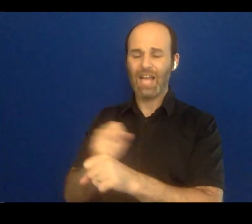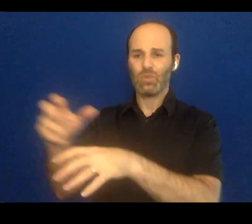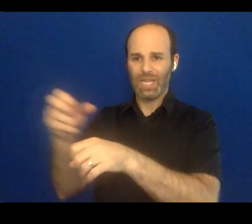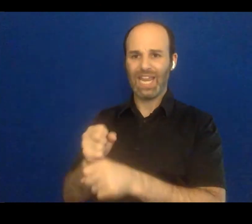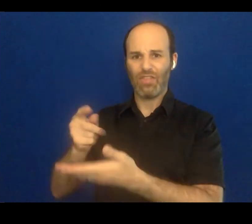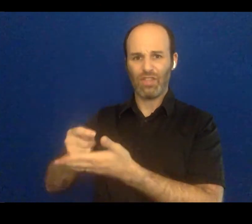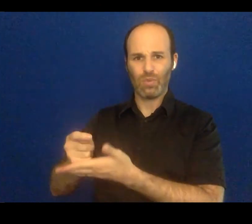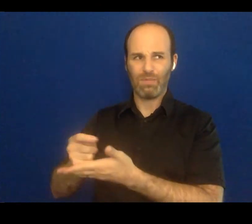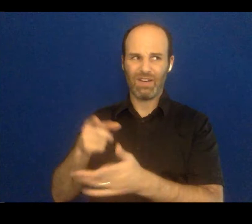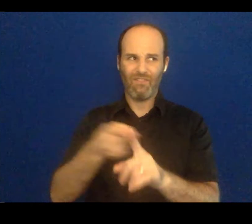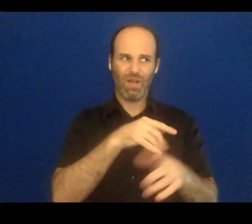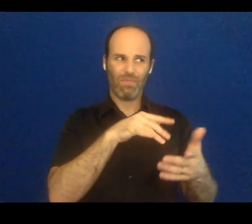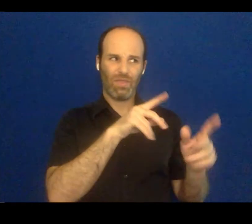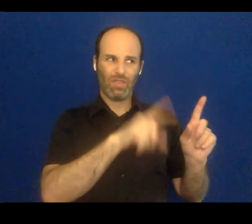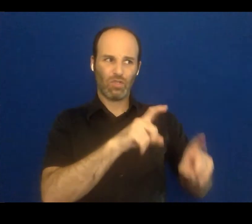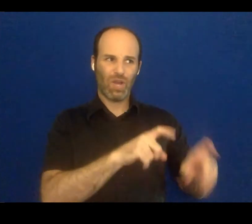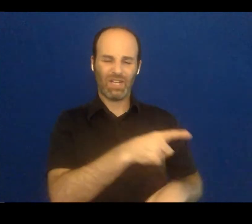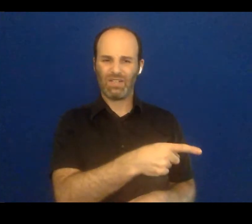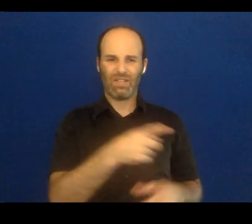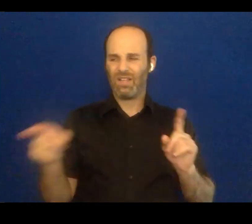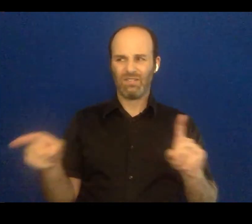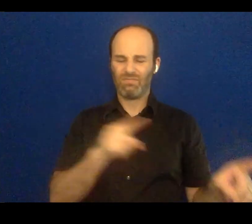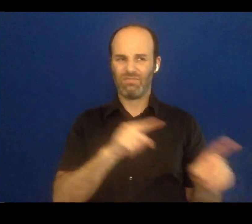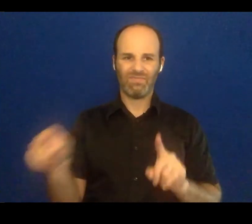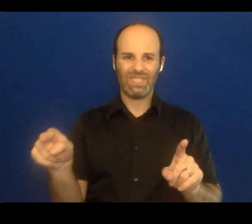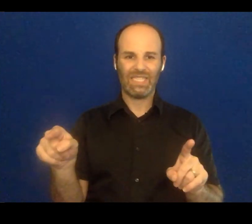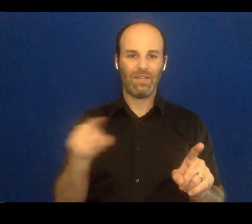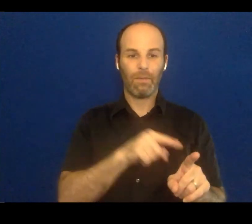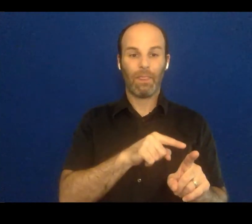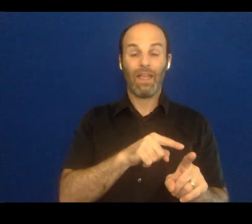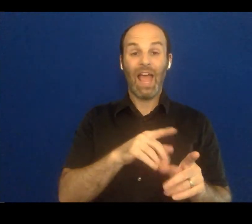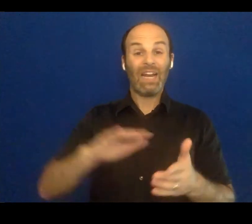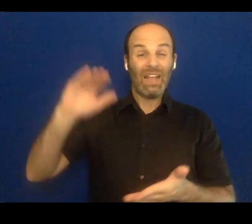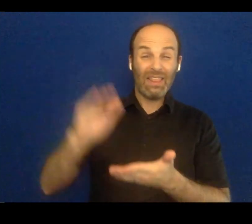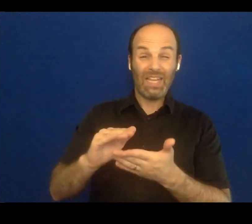ABOUT AND LESS THAN A QUARTER OF